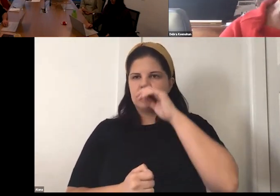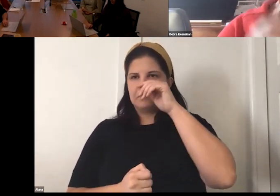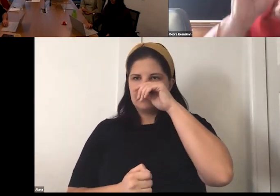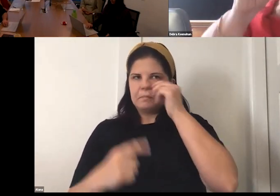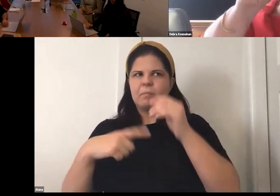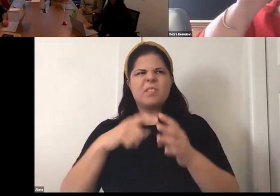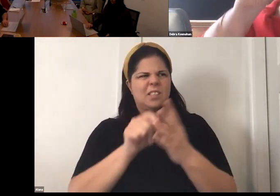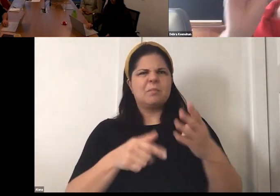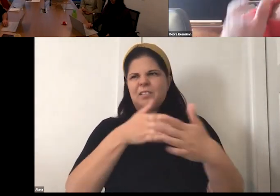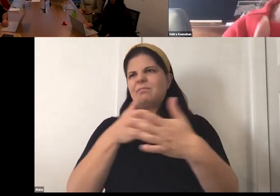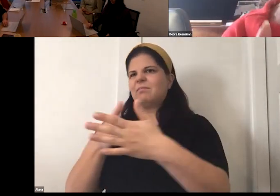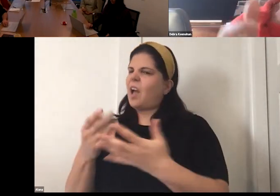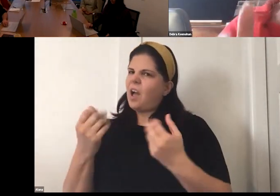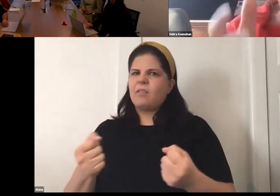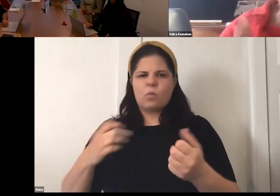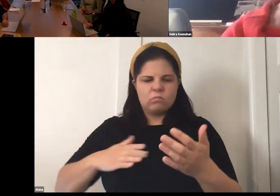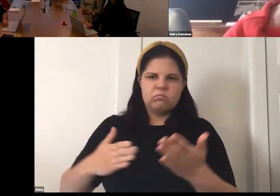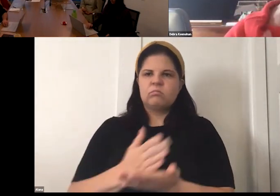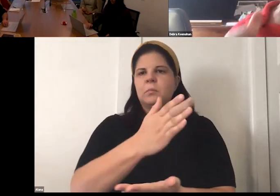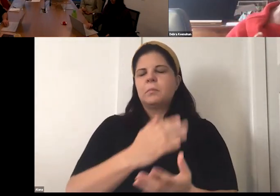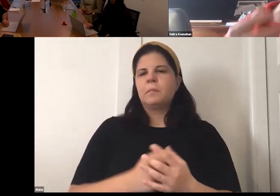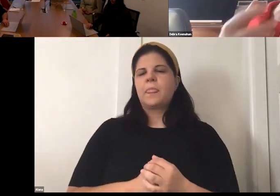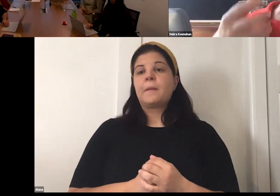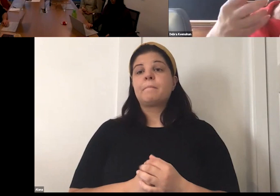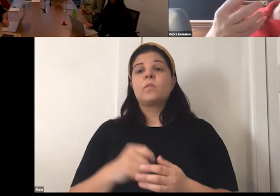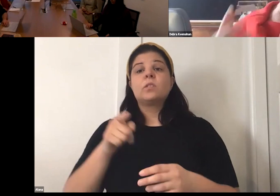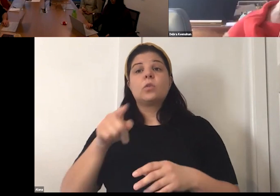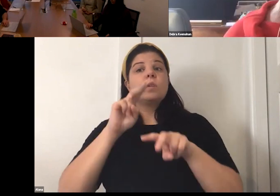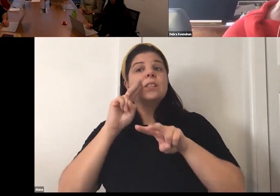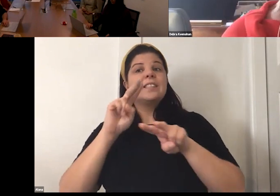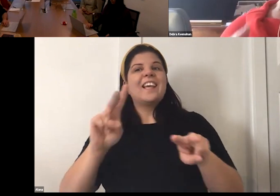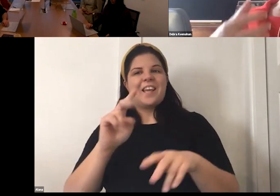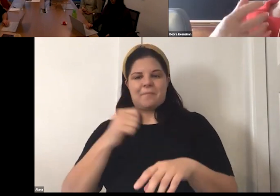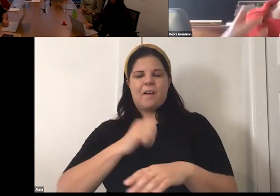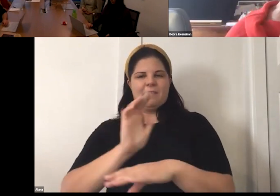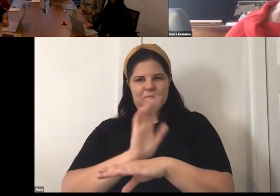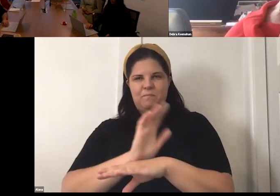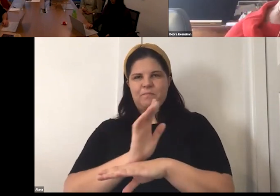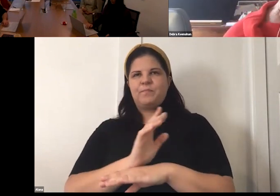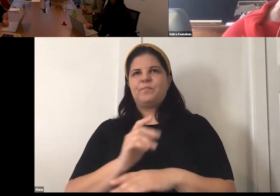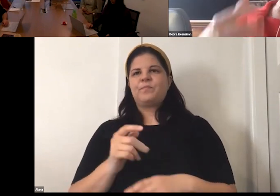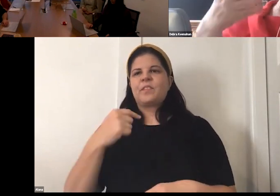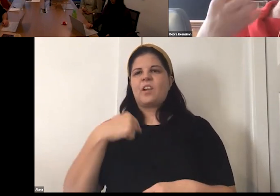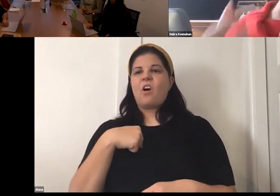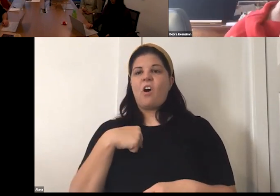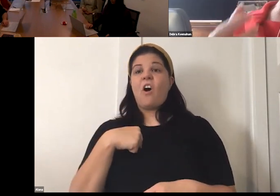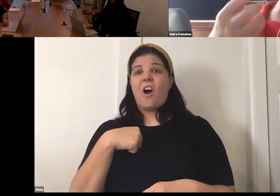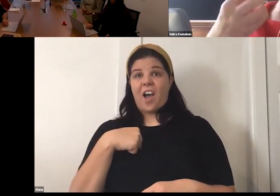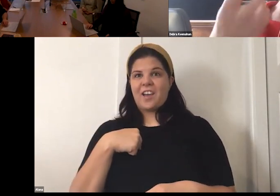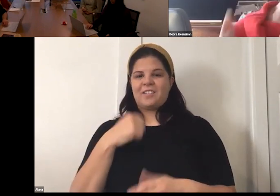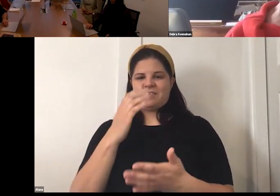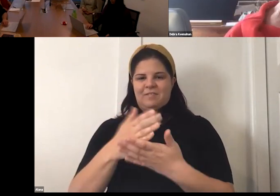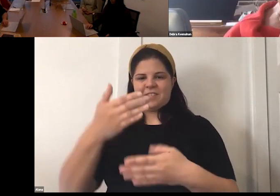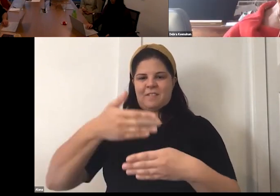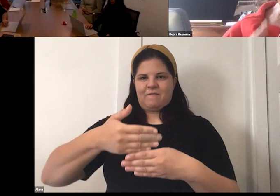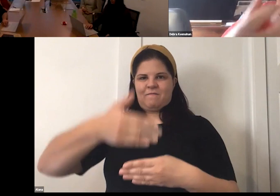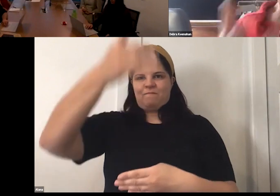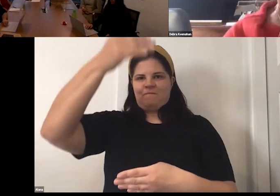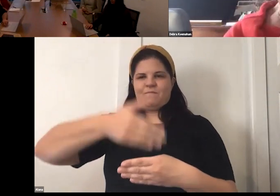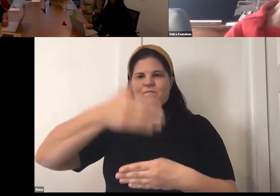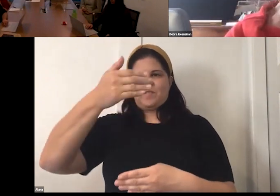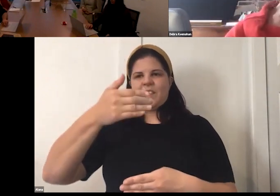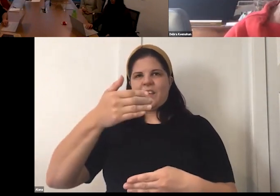And from the film you will see that I literally, physically crash through a barrier.